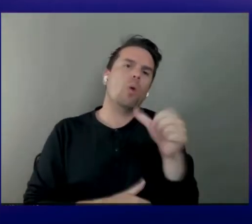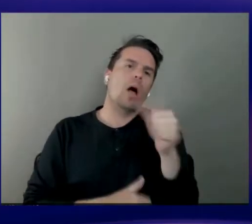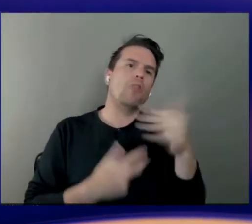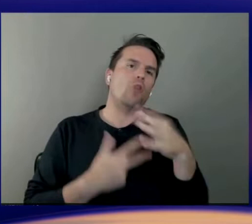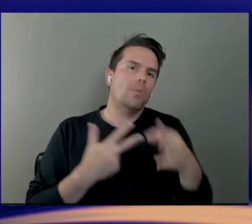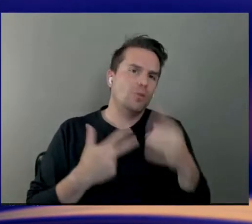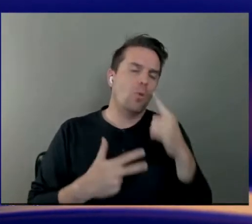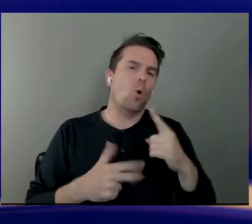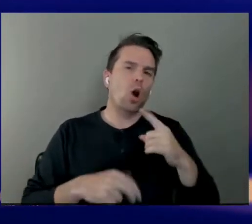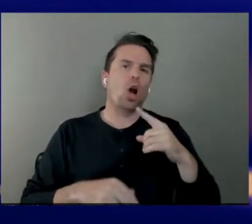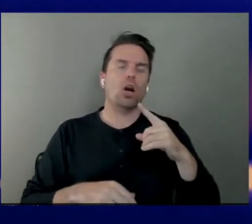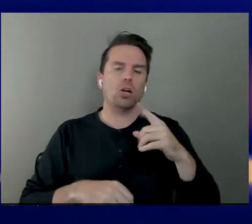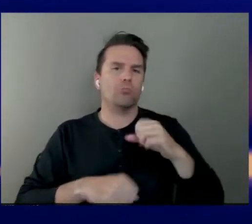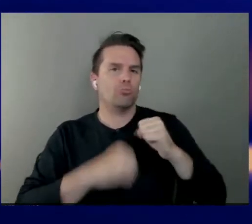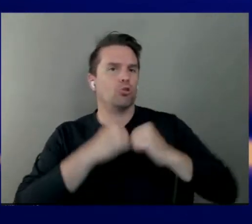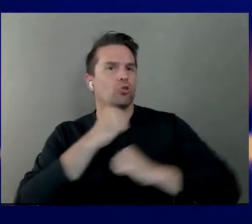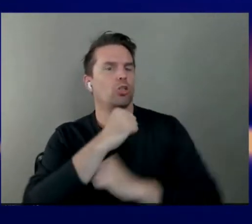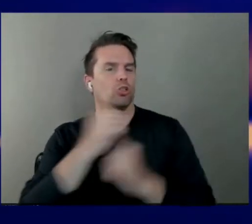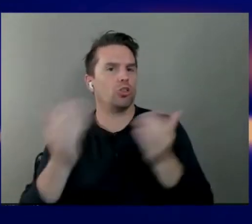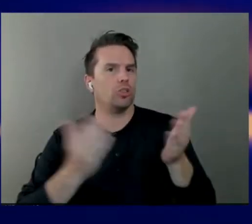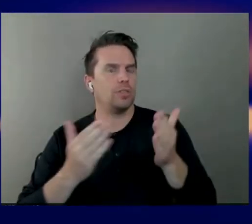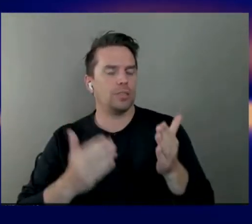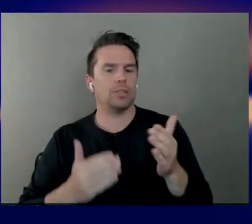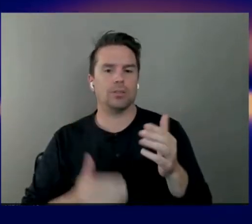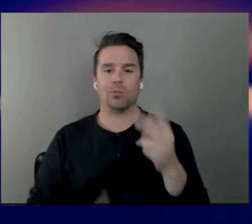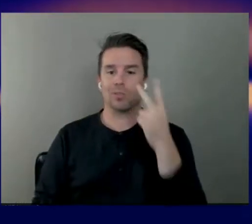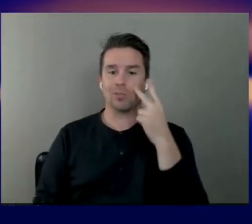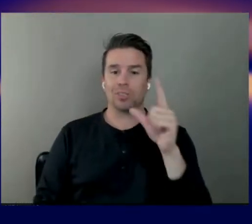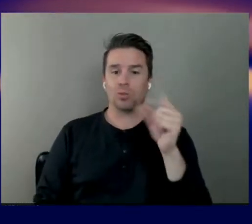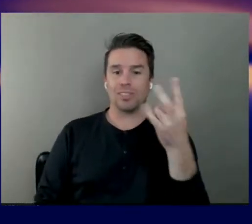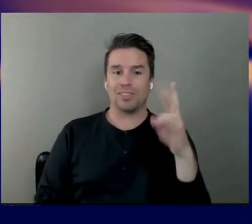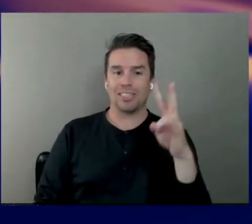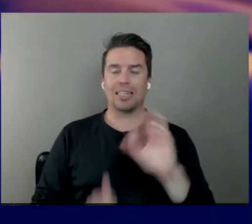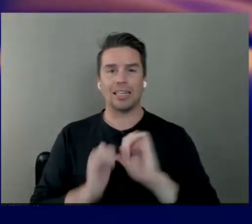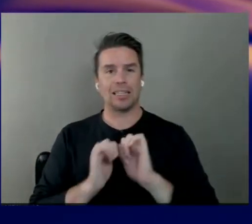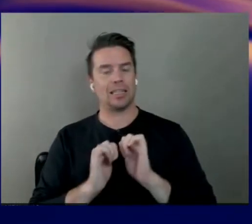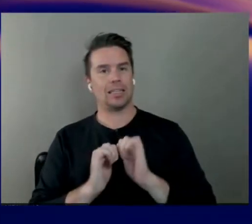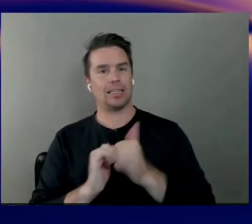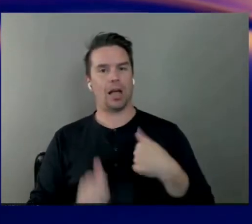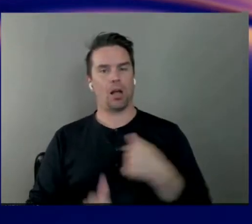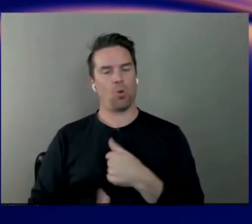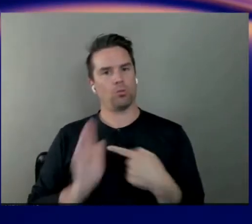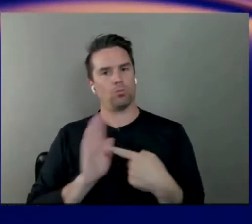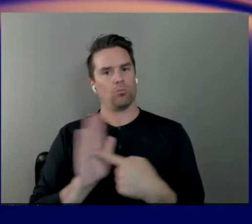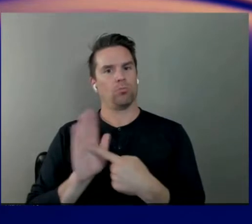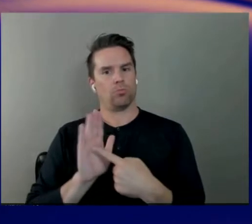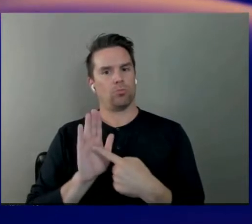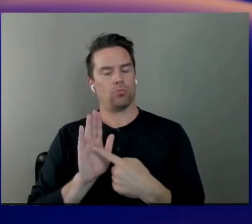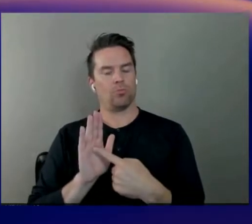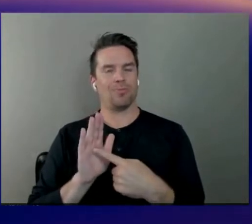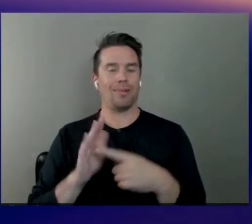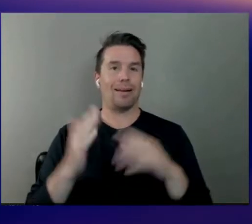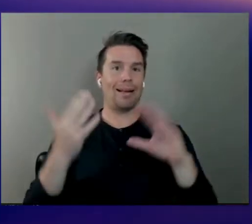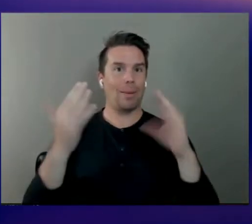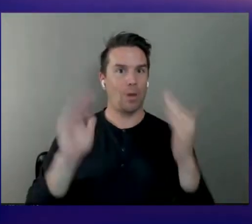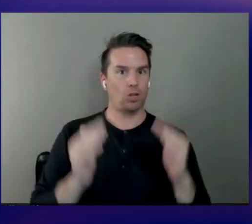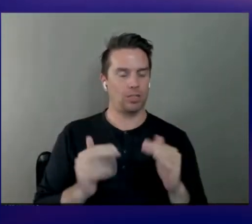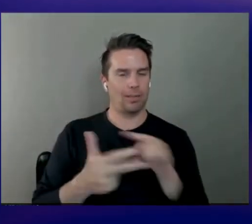and that's our way of demonstrating that this is, these are like for like apples to apples comparisons with the same processors flat and the same memory